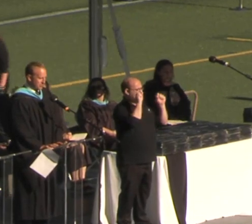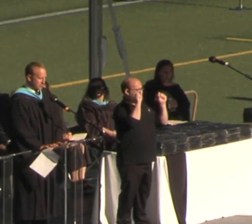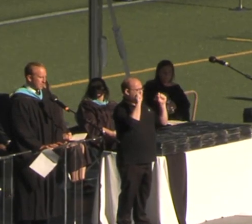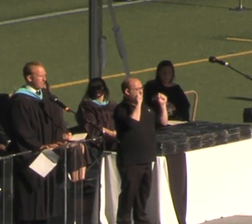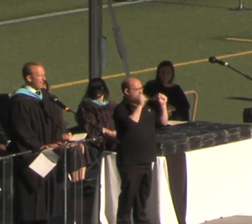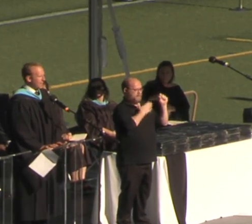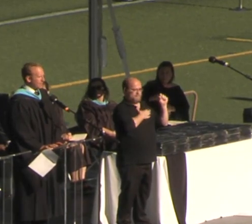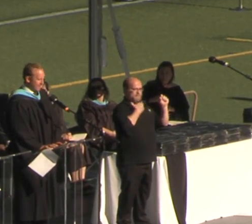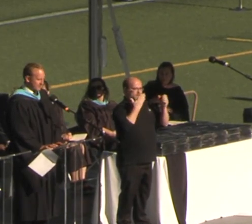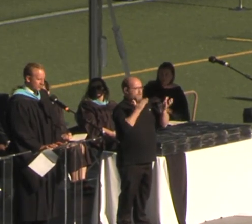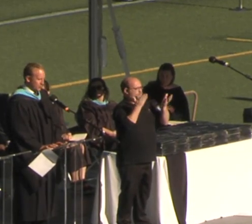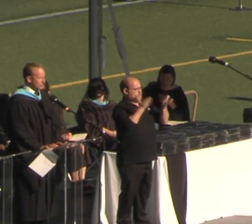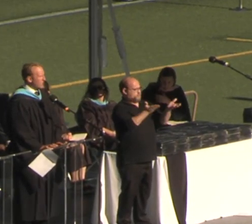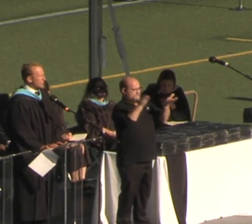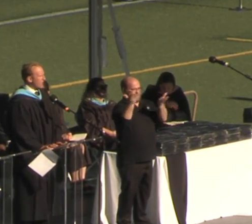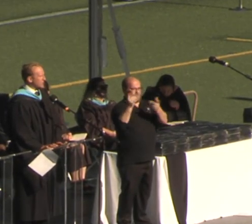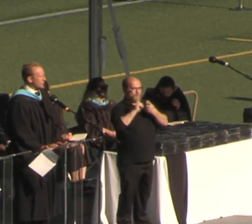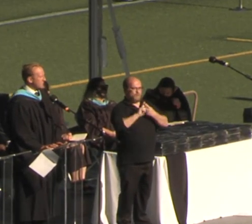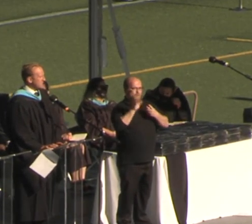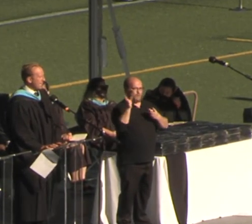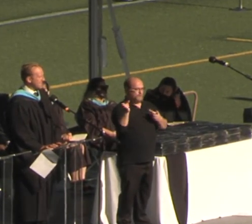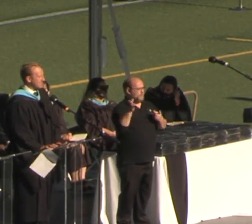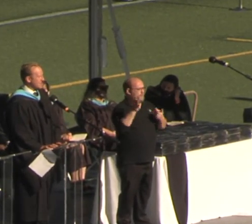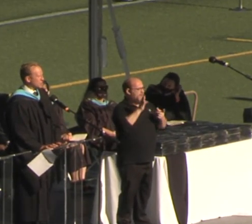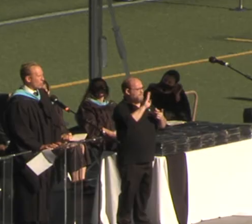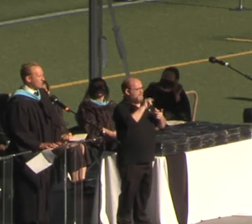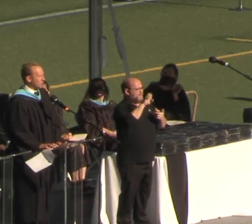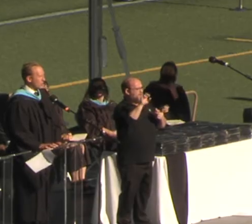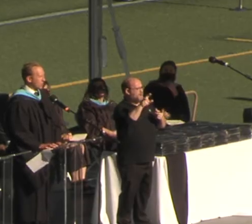to you the Ballard High School graduating class of 2021.